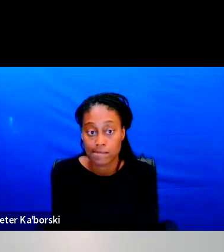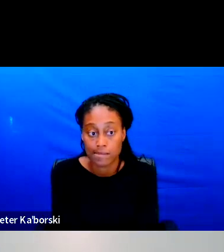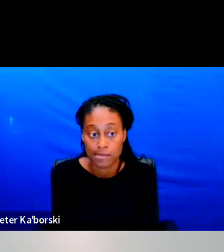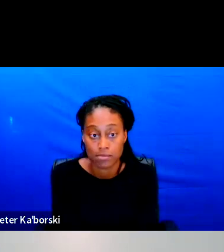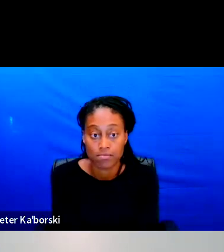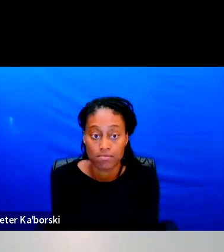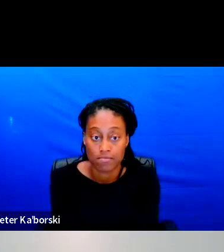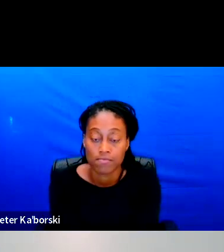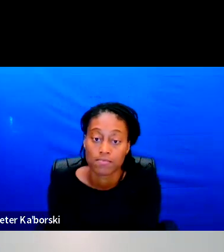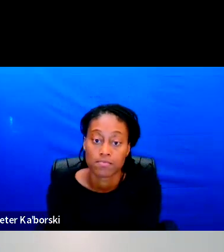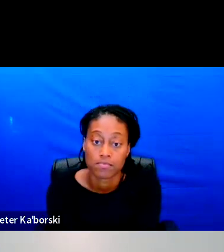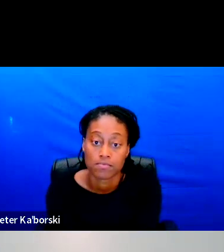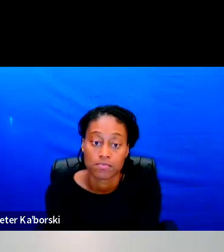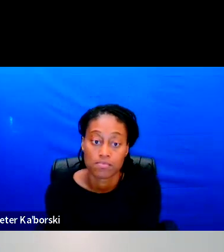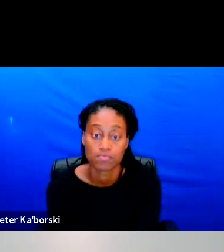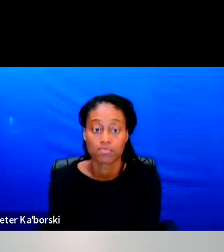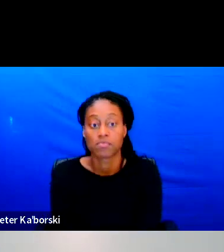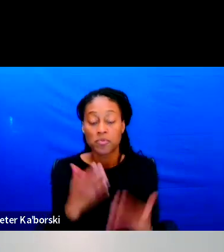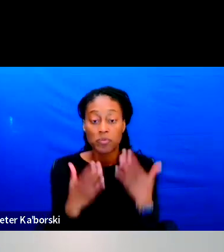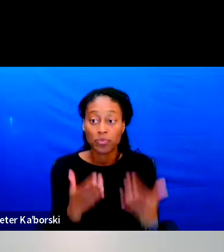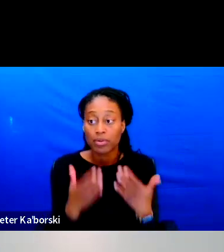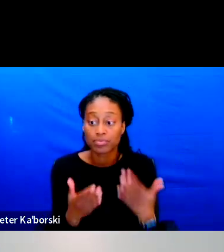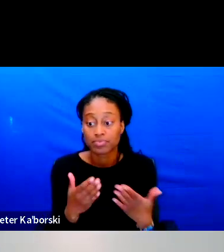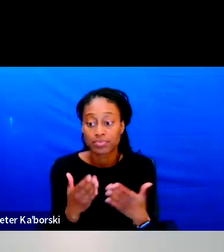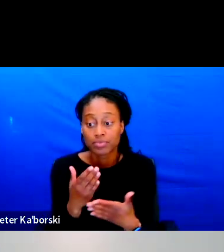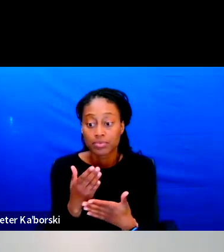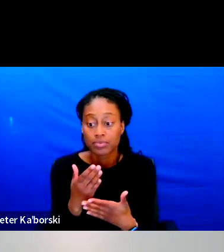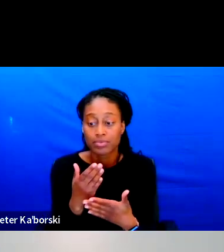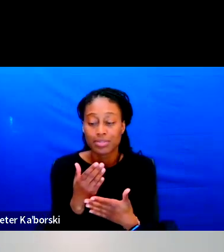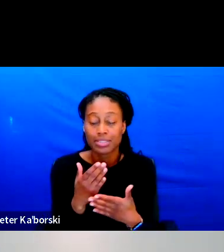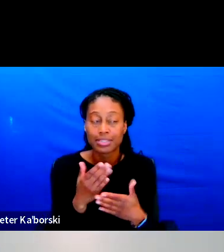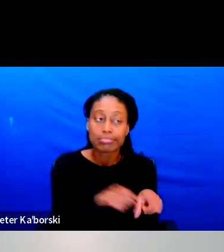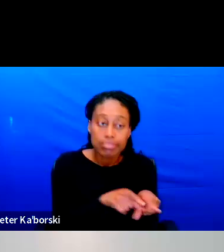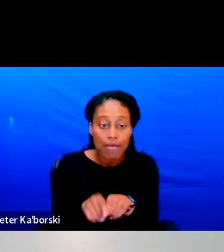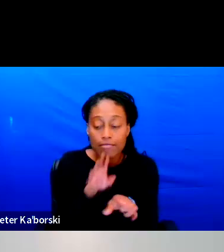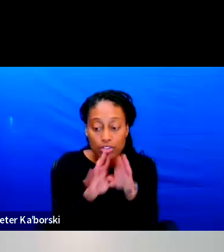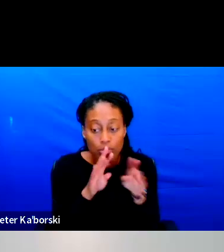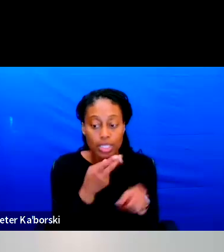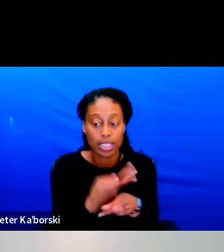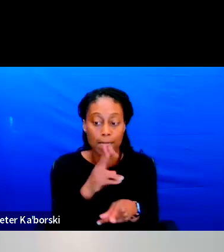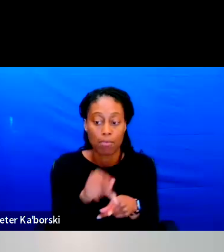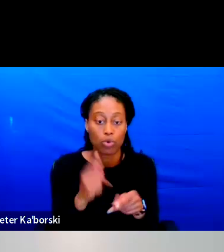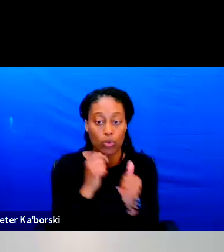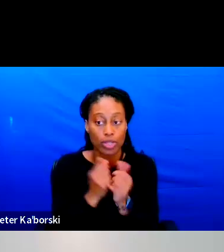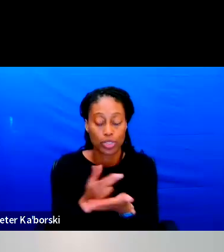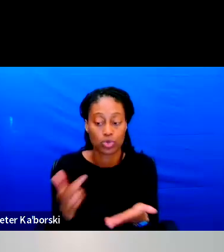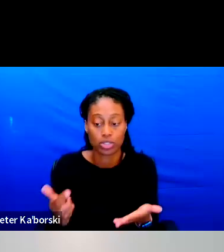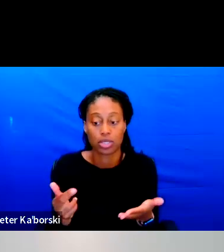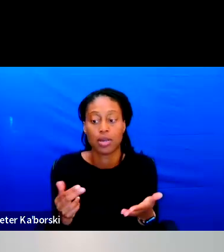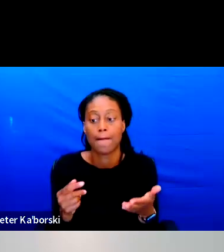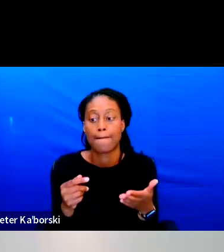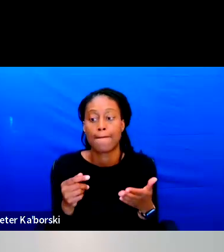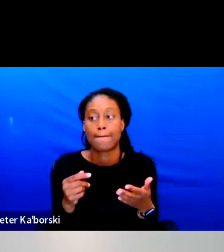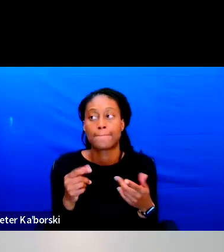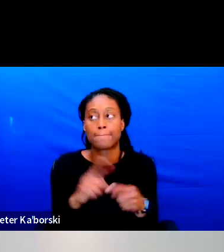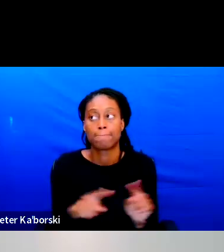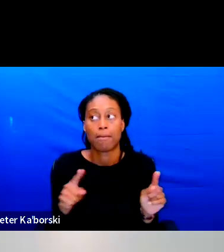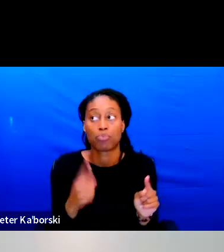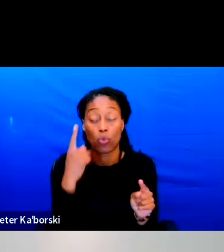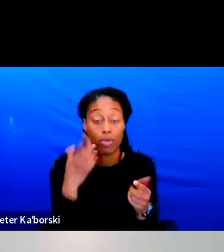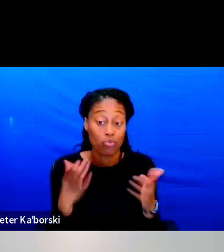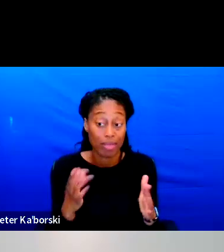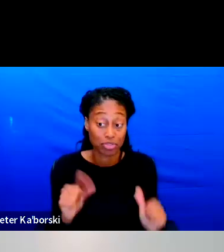Keenan Coatney: Maybe not so much as some of the frustrations we run into with keeping up on resource meetings or resources in the community. But one of the ways we try to stay on top of it